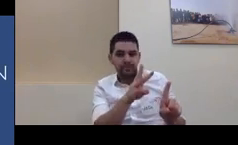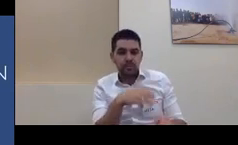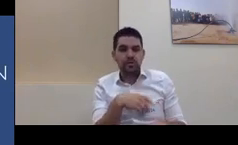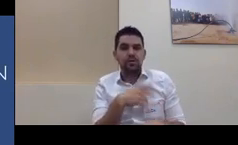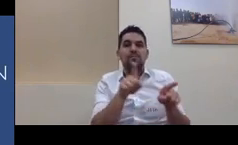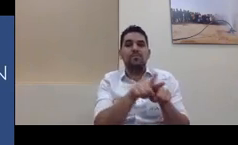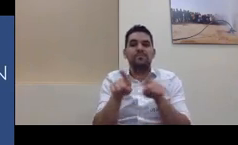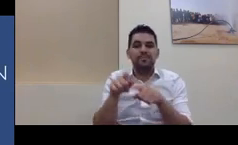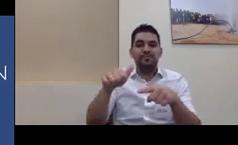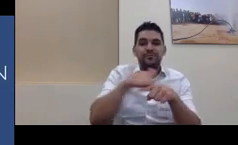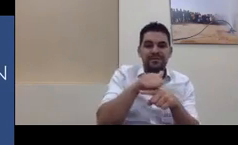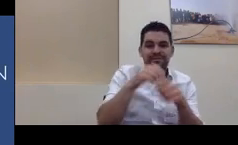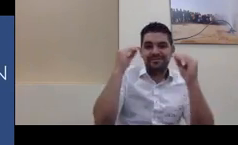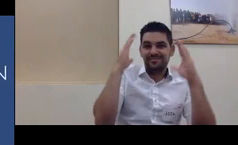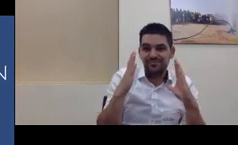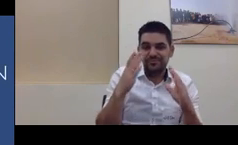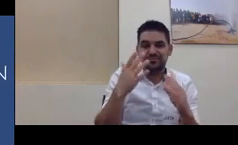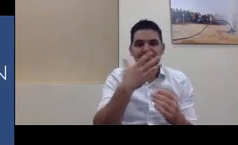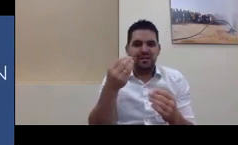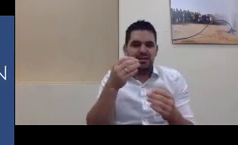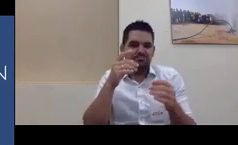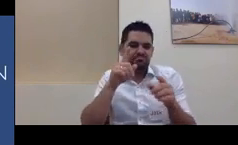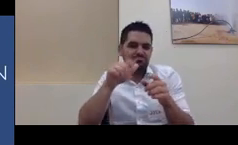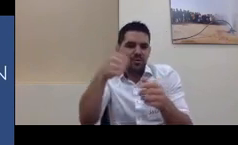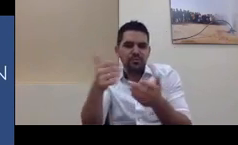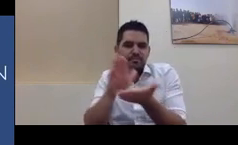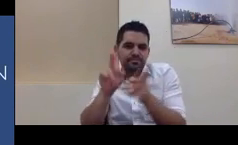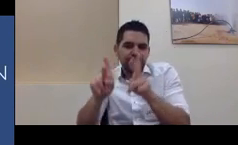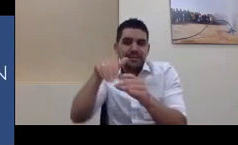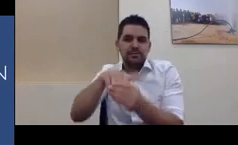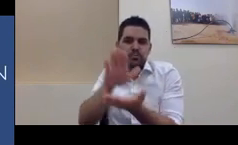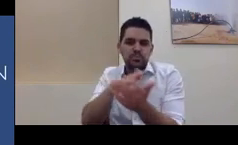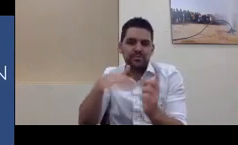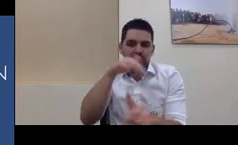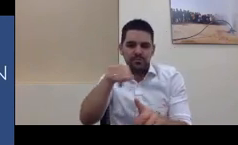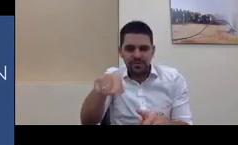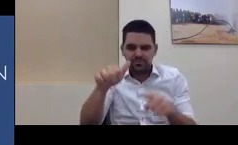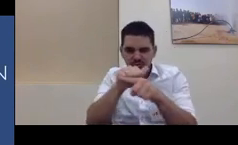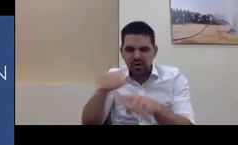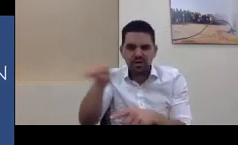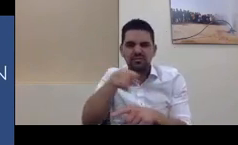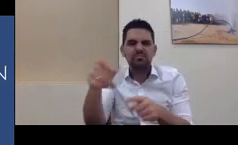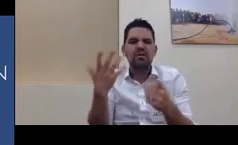how they can use this software as well as train teachers and other people within the school environment,